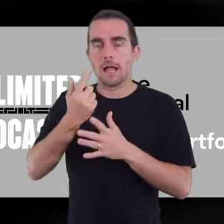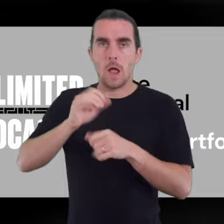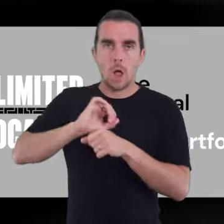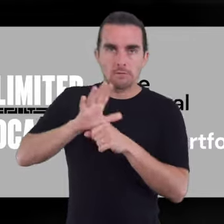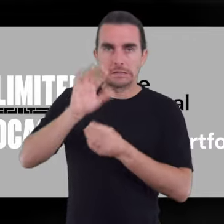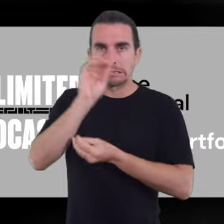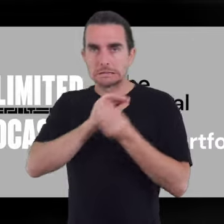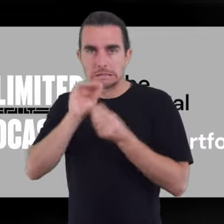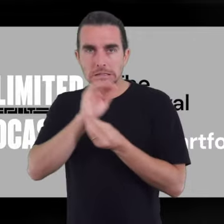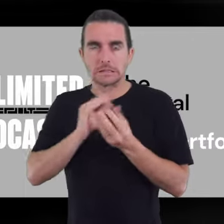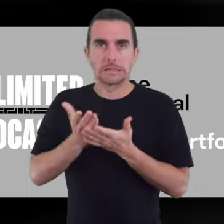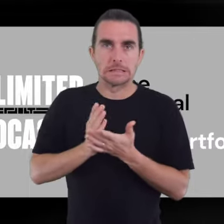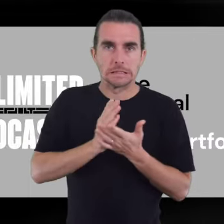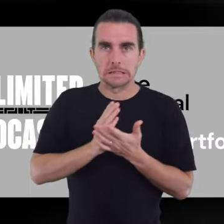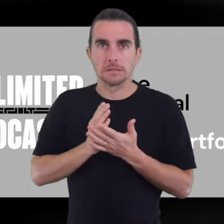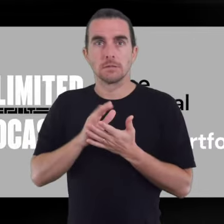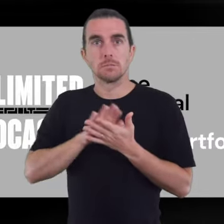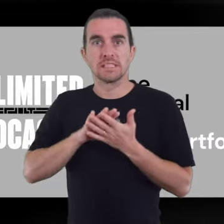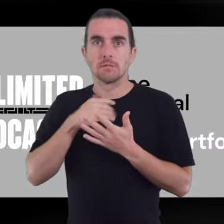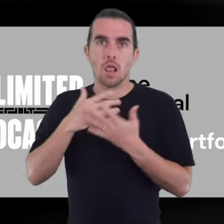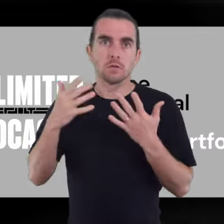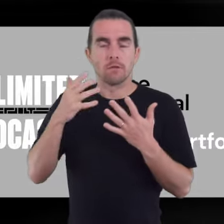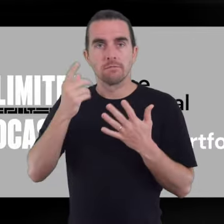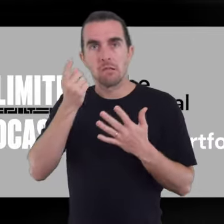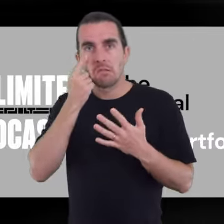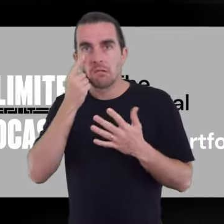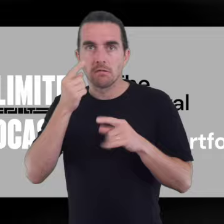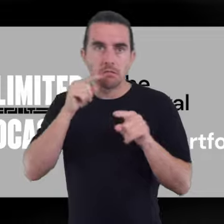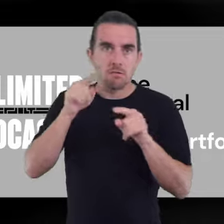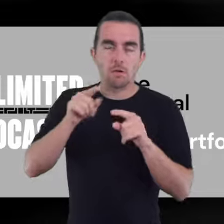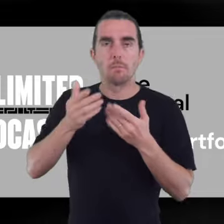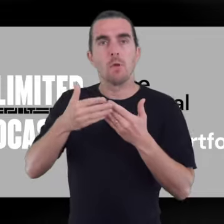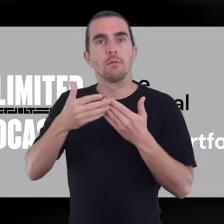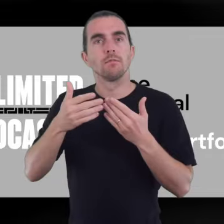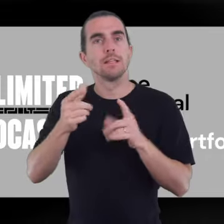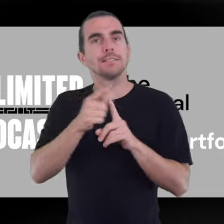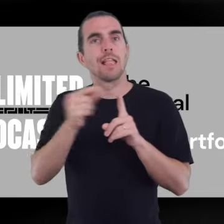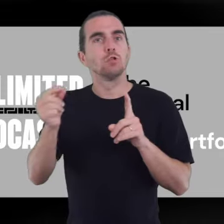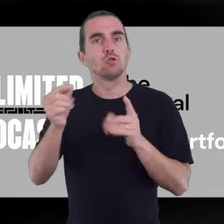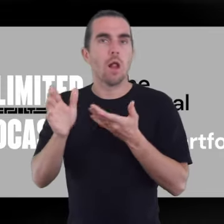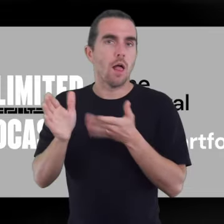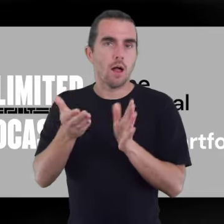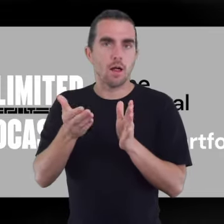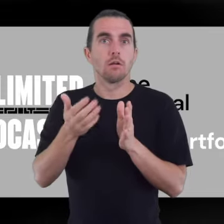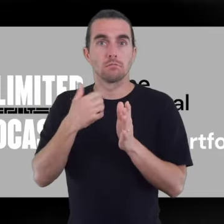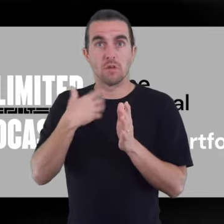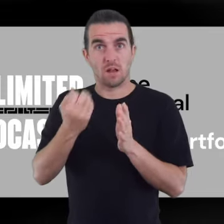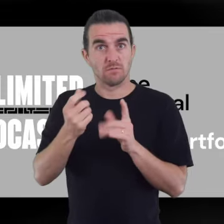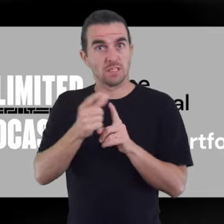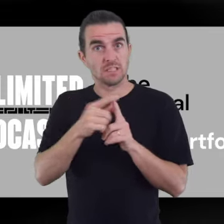and the kind of uncertainty meant we pivoted to a lot more of a digital approach, and we did kind of a digital launch of the library.